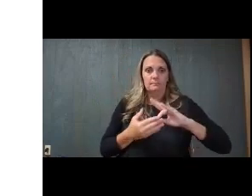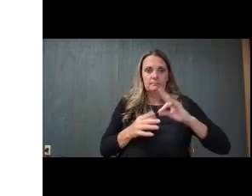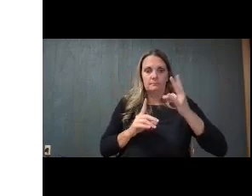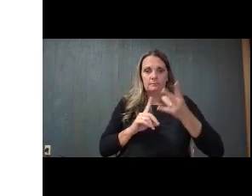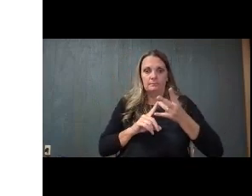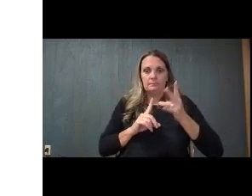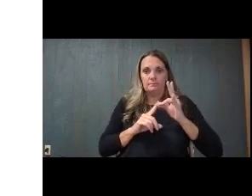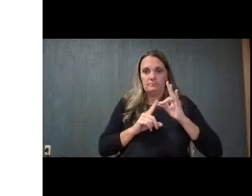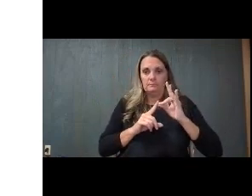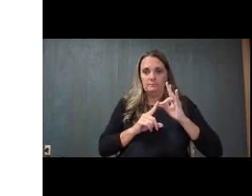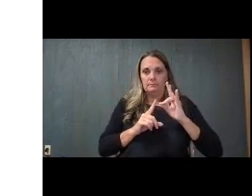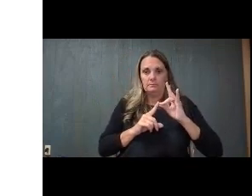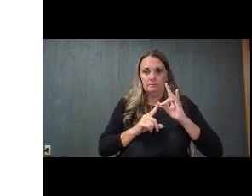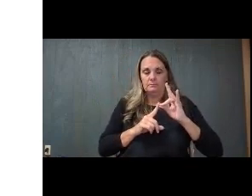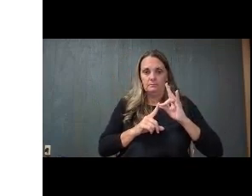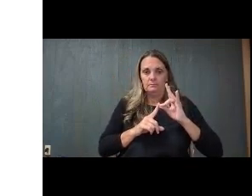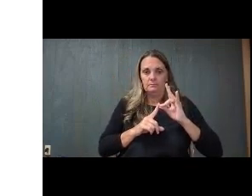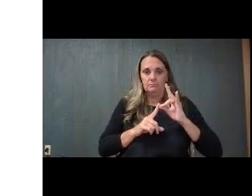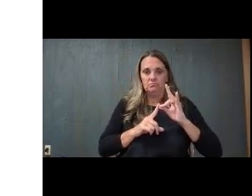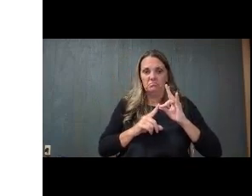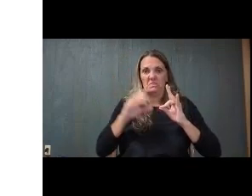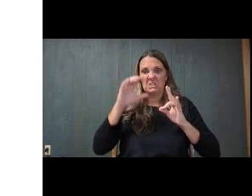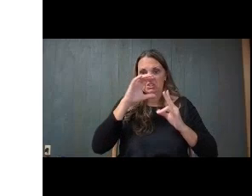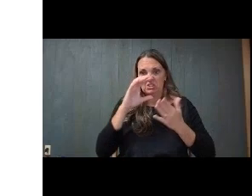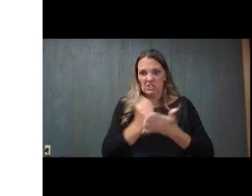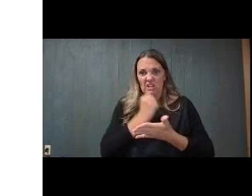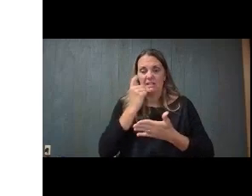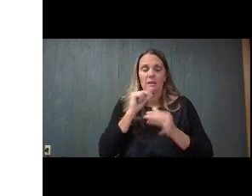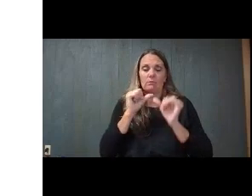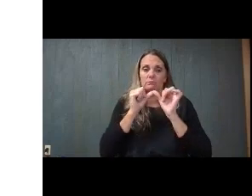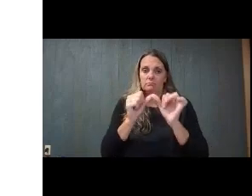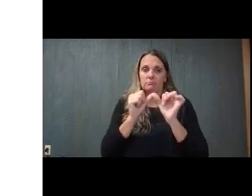Number seven is the likelihood of sustaining the proposed program.